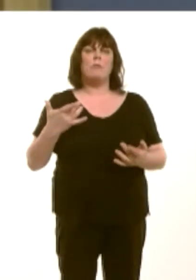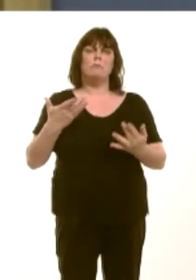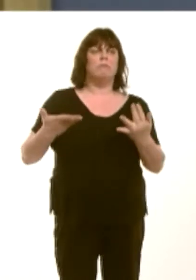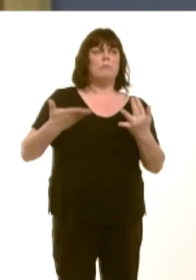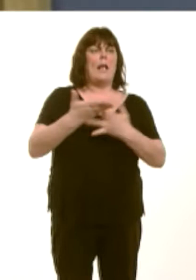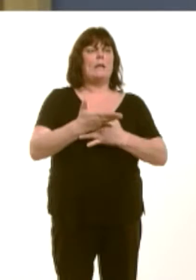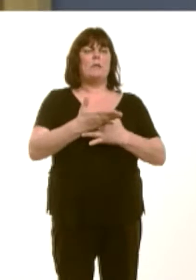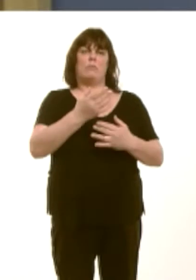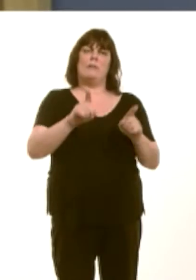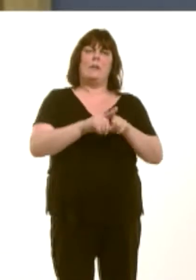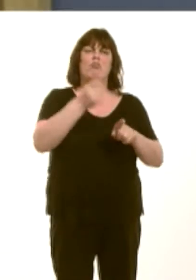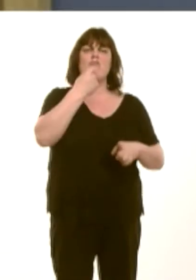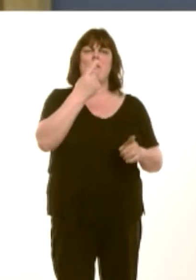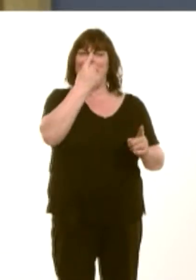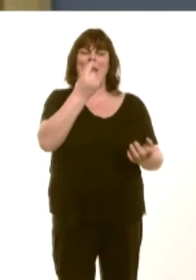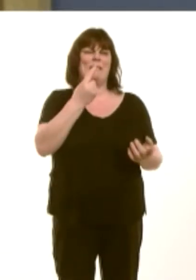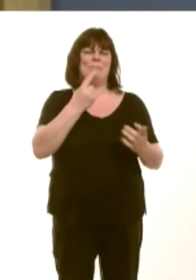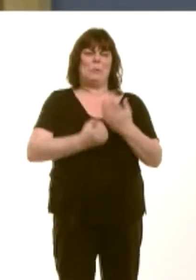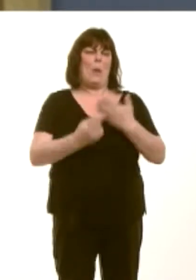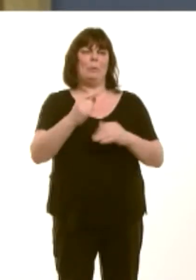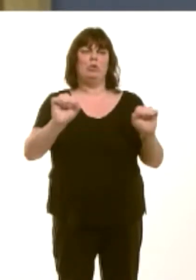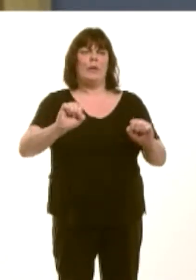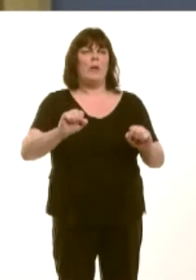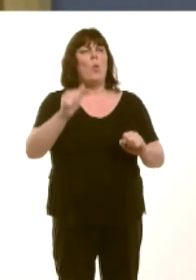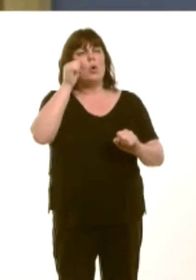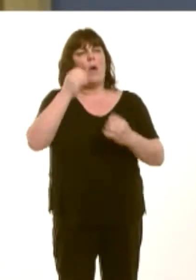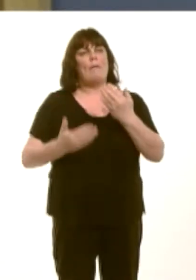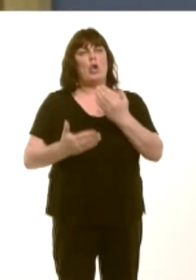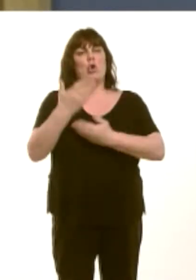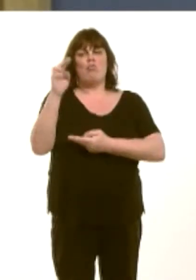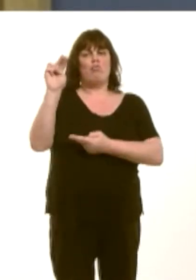Another element linked to this, of course, is the new rebate under the pharmaceutical